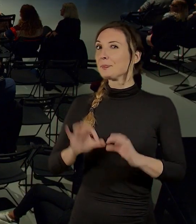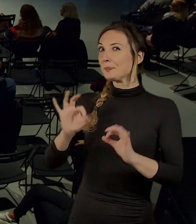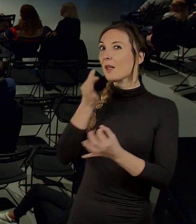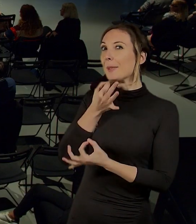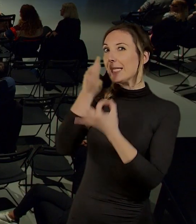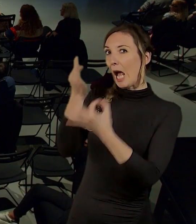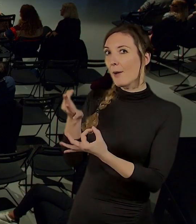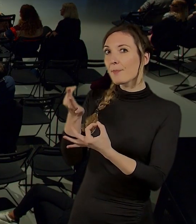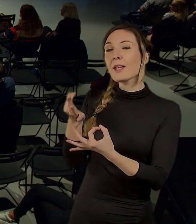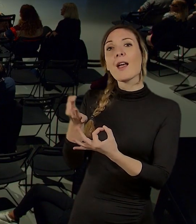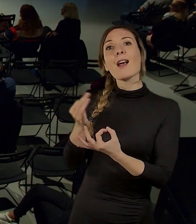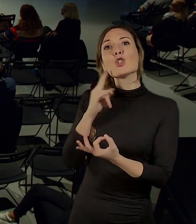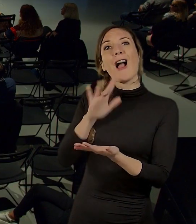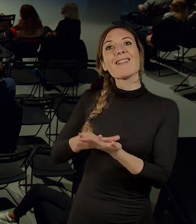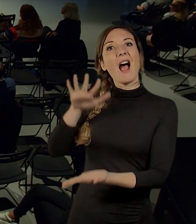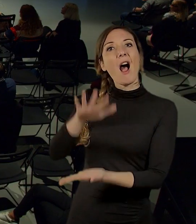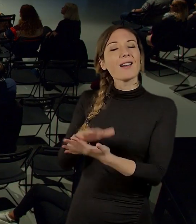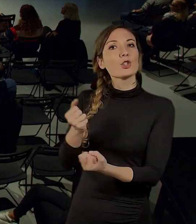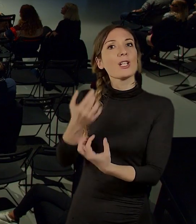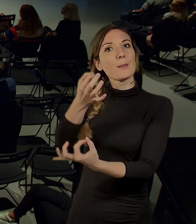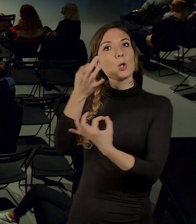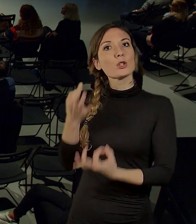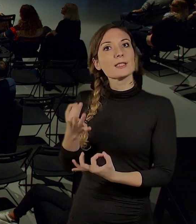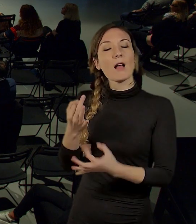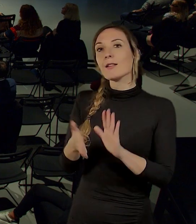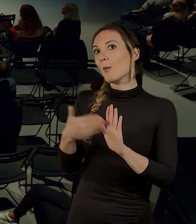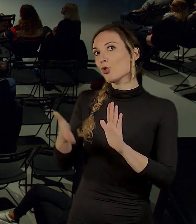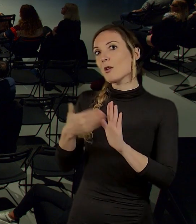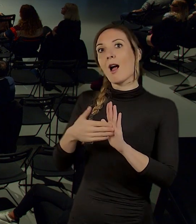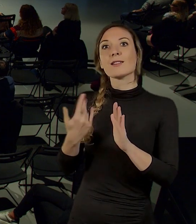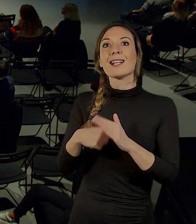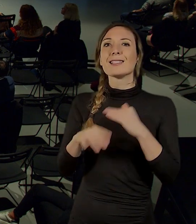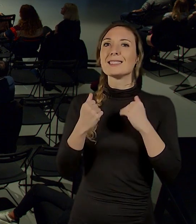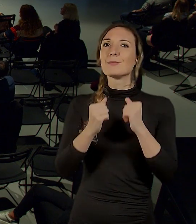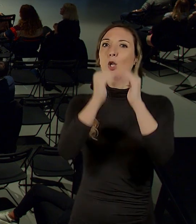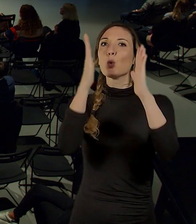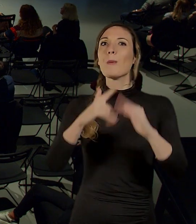will go to building a multi-story underground parking lot?